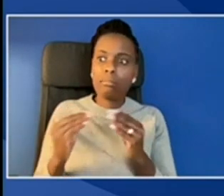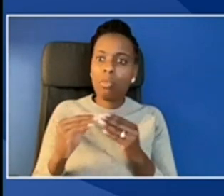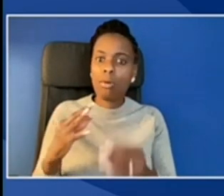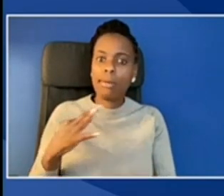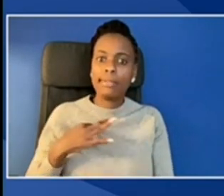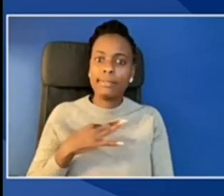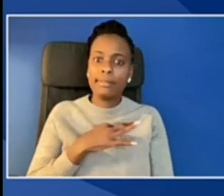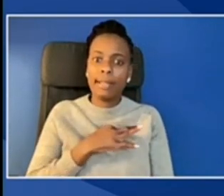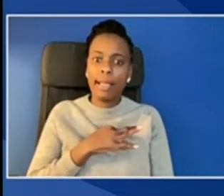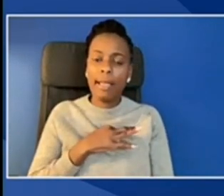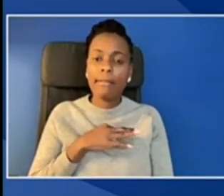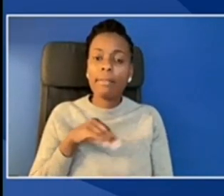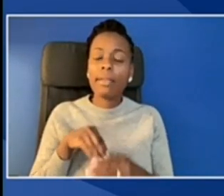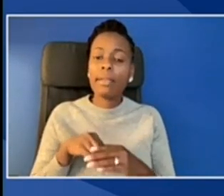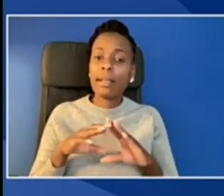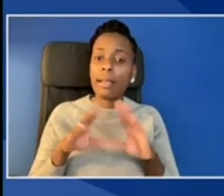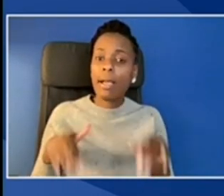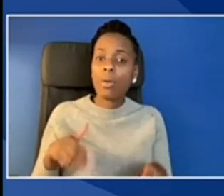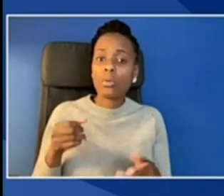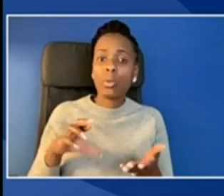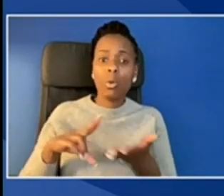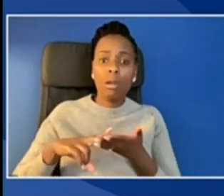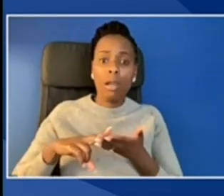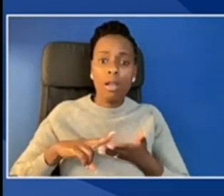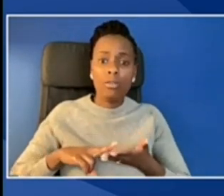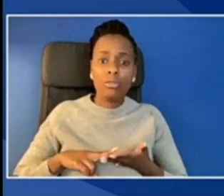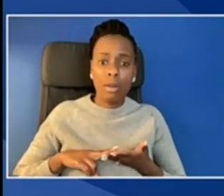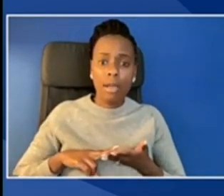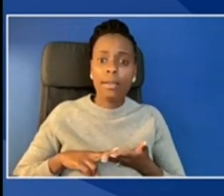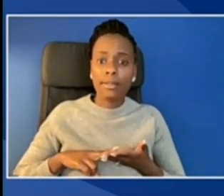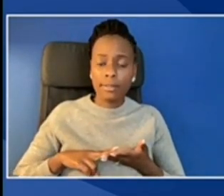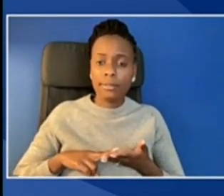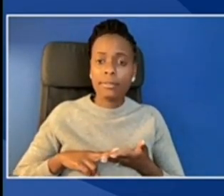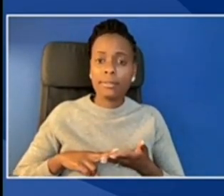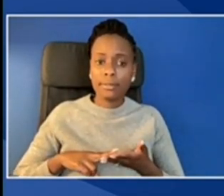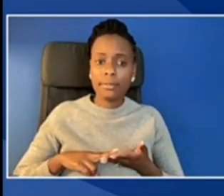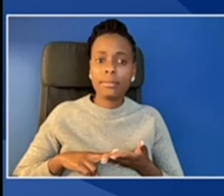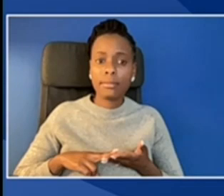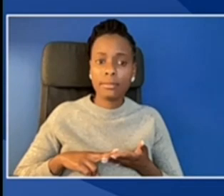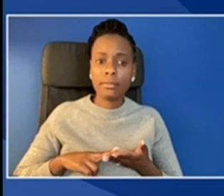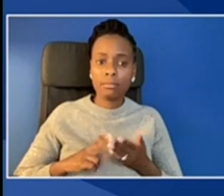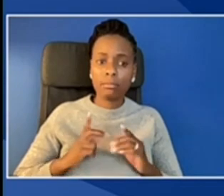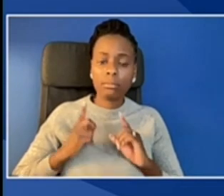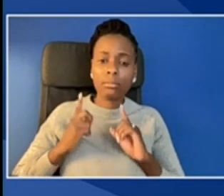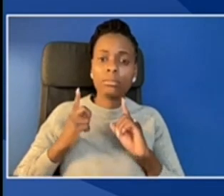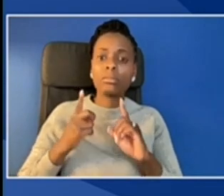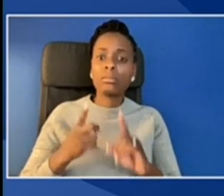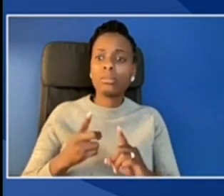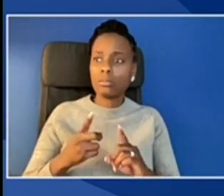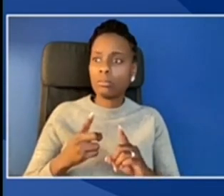contract basis to do lots of additional